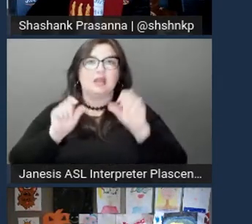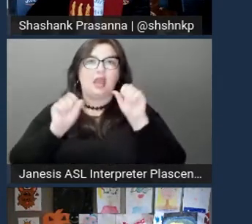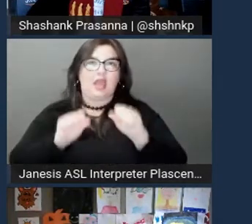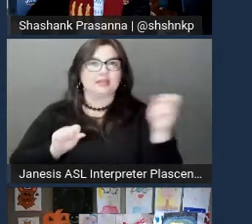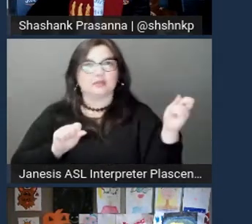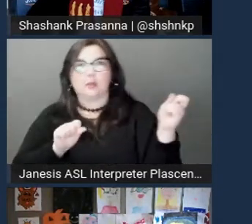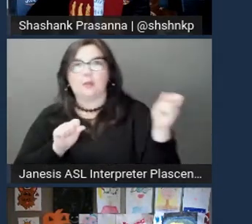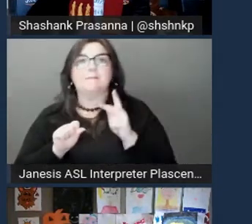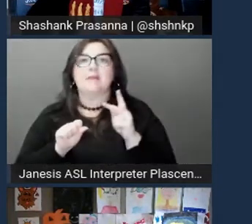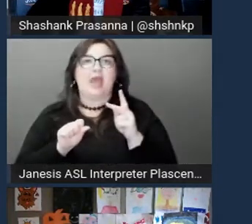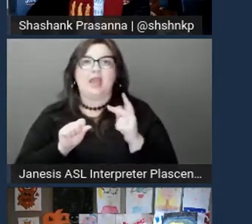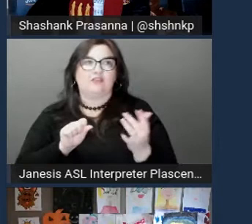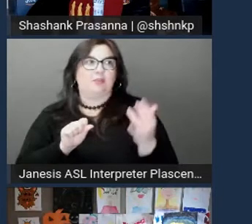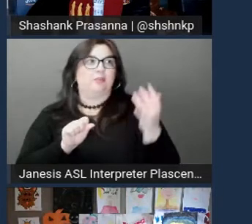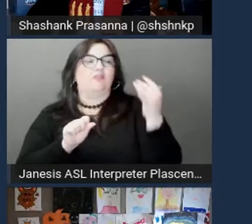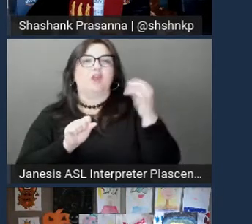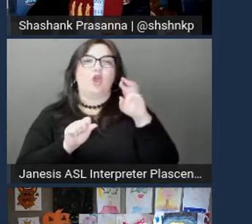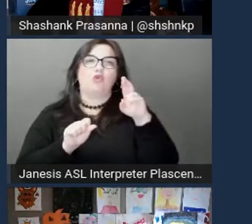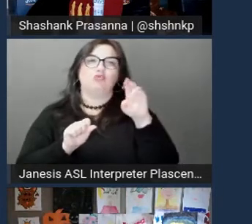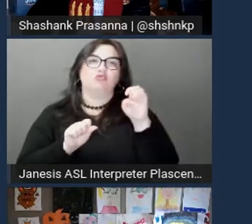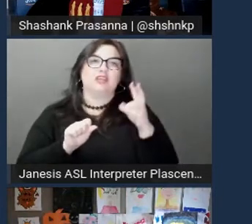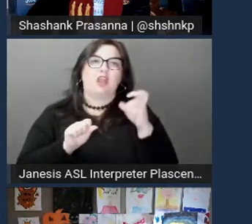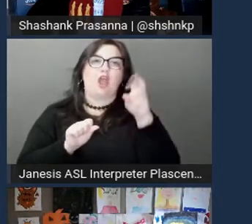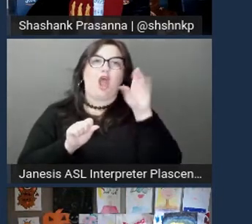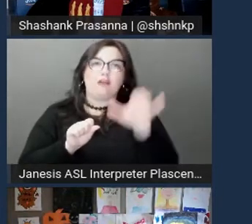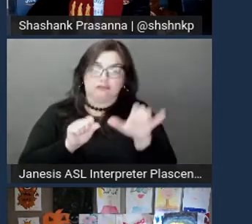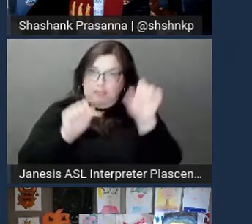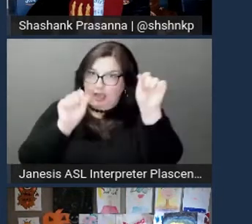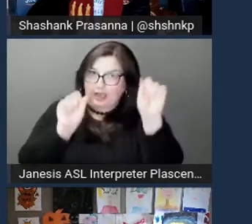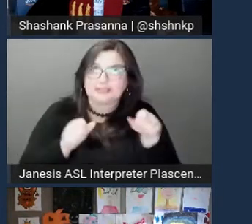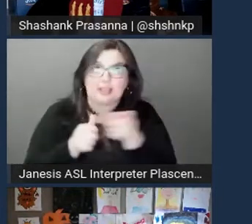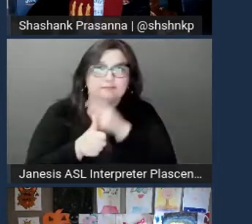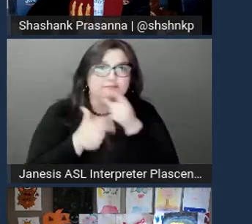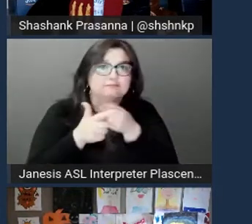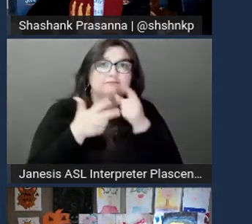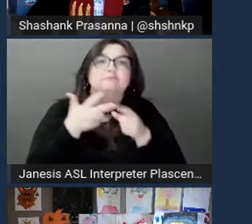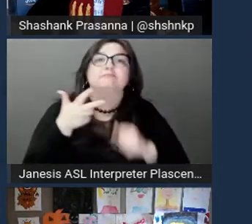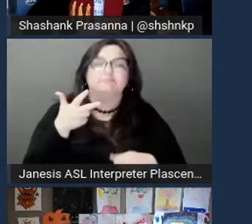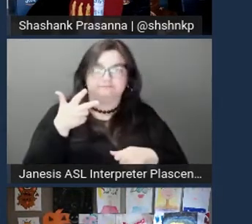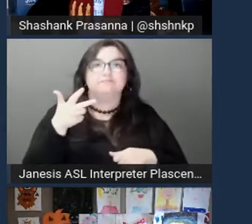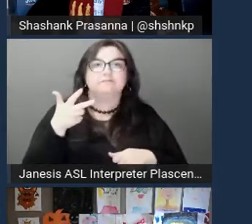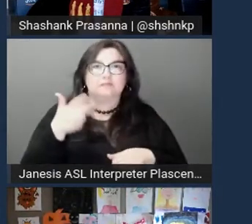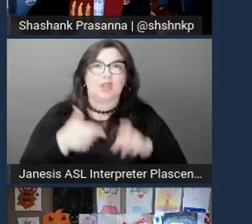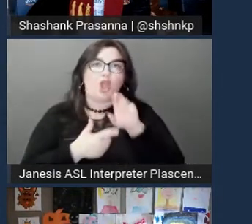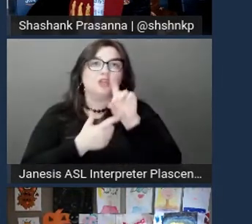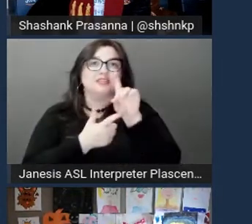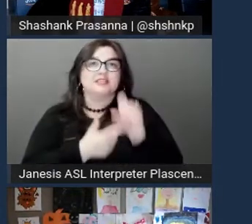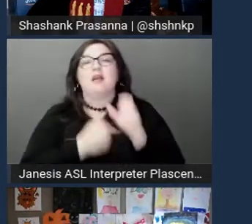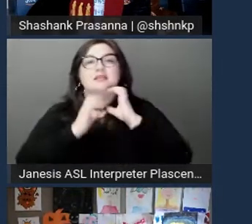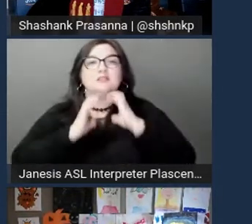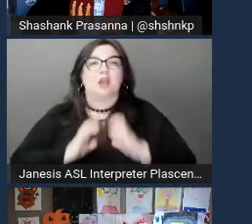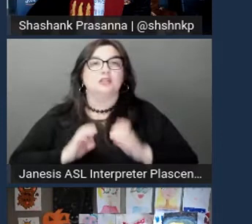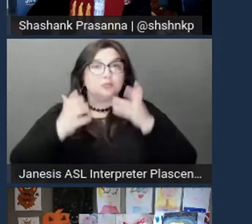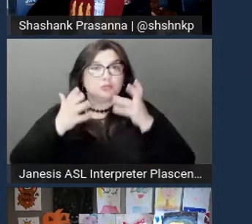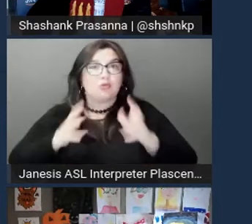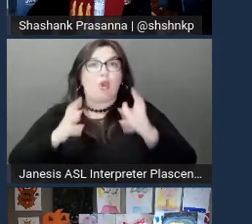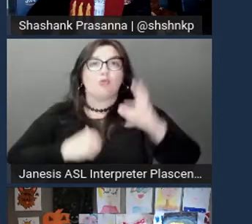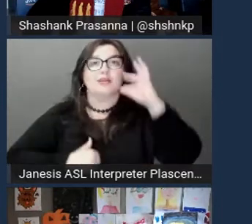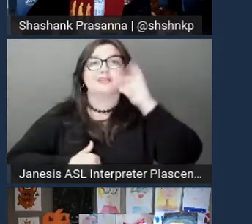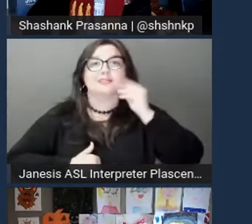if the recovery is required. So this stuff the RDS customers are, they all will get used to that.